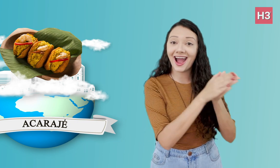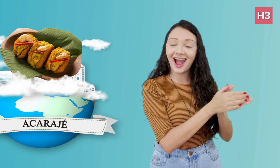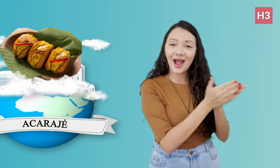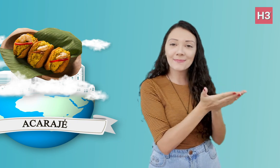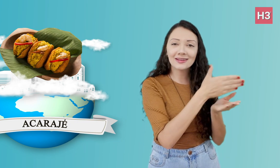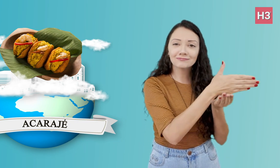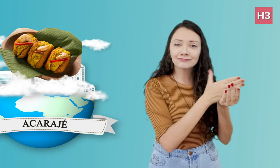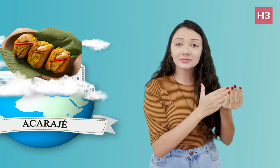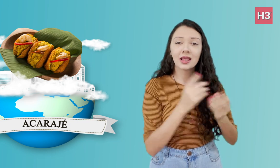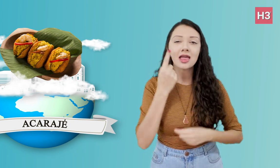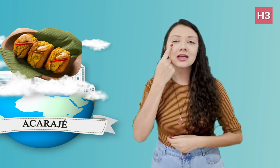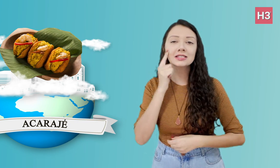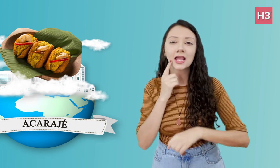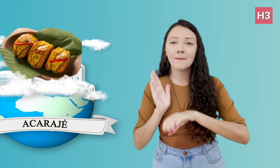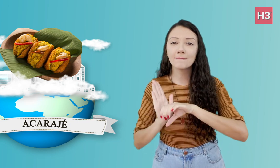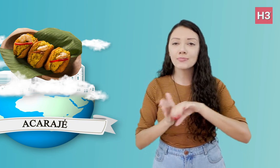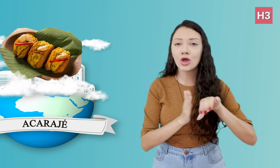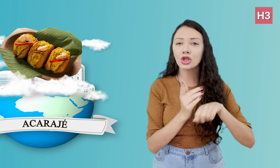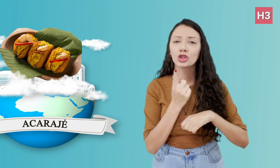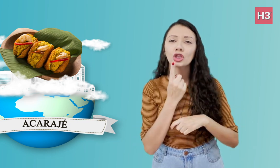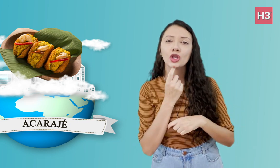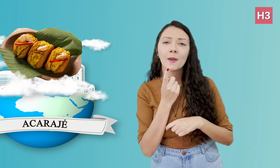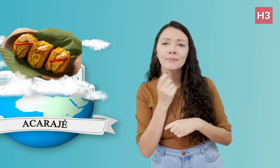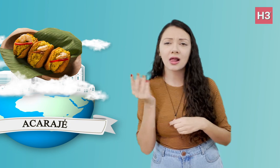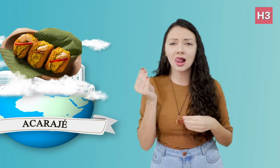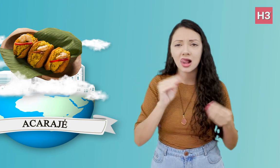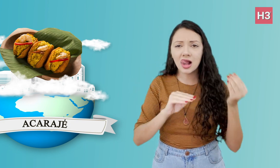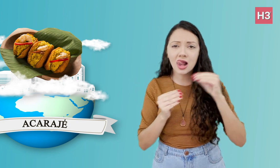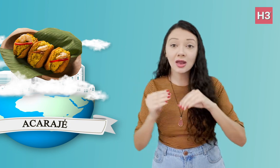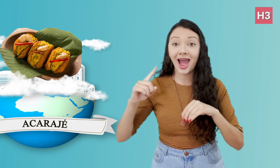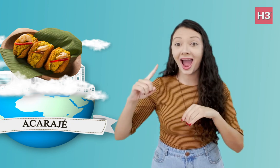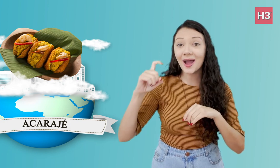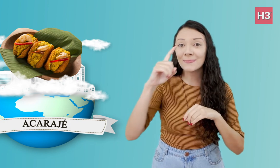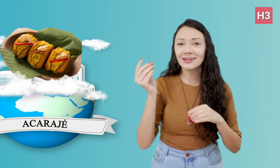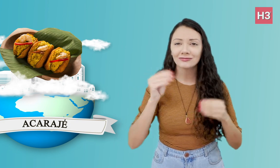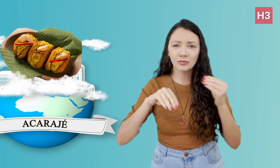The beans are first soaked,